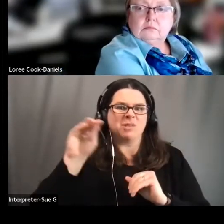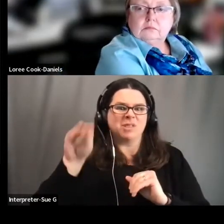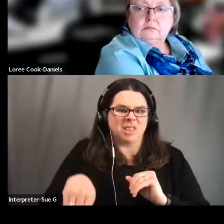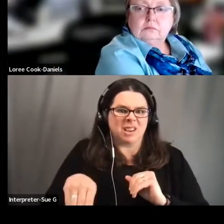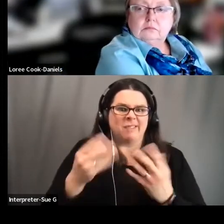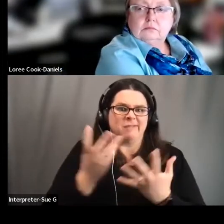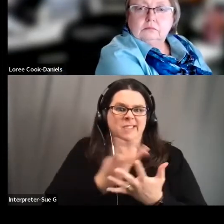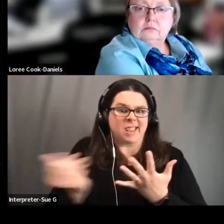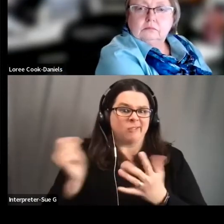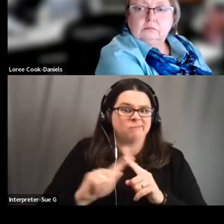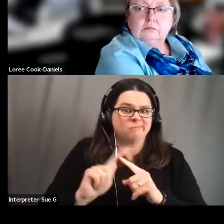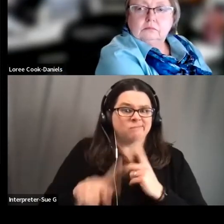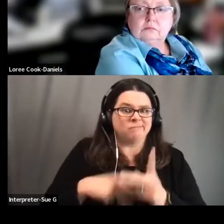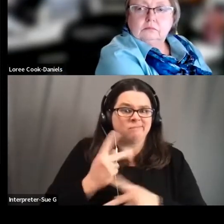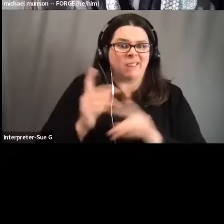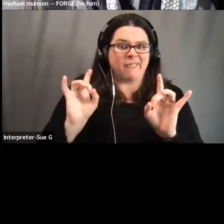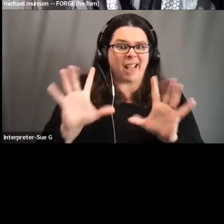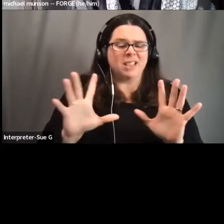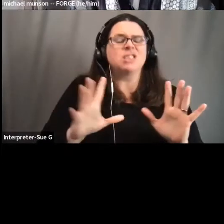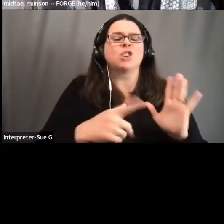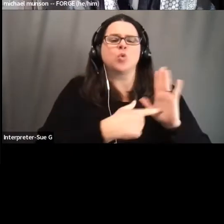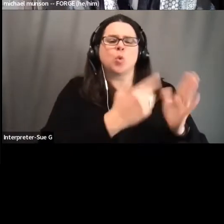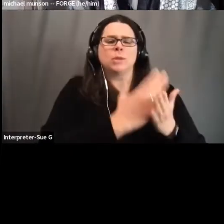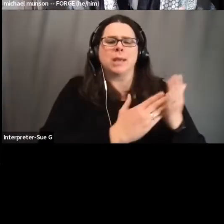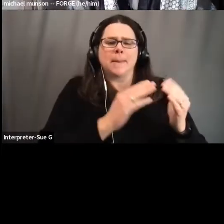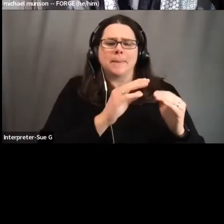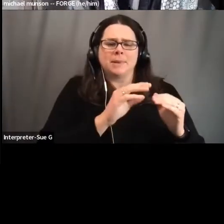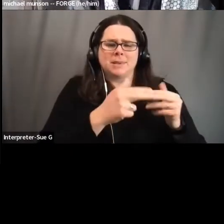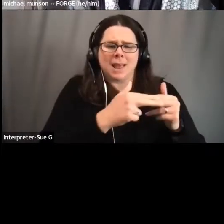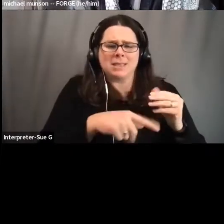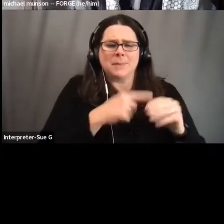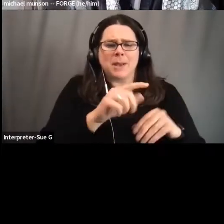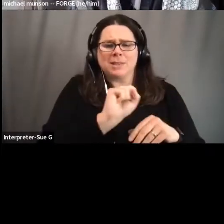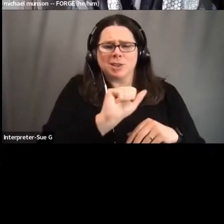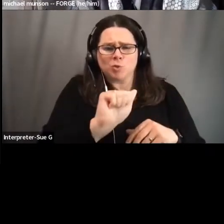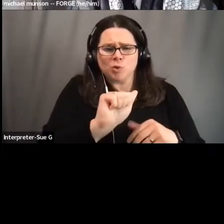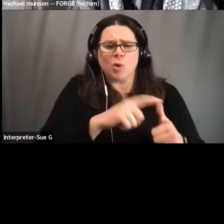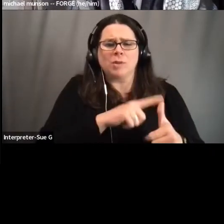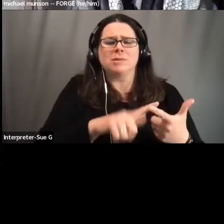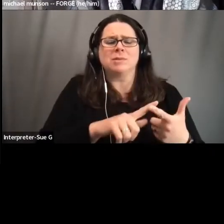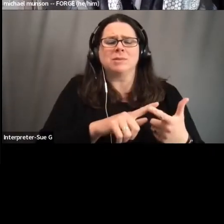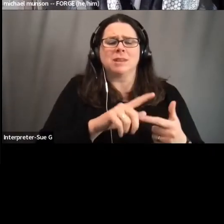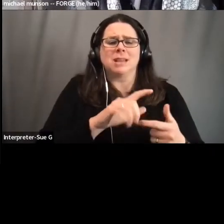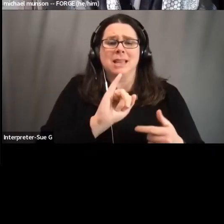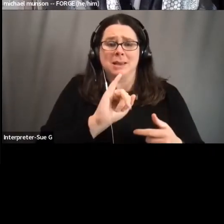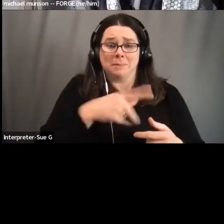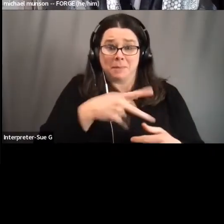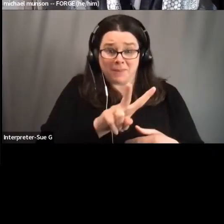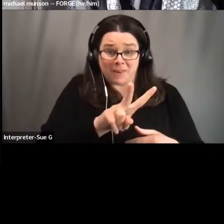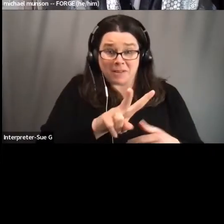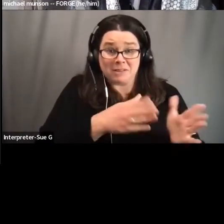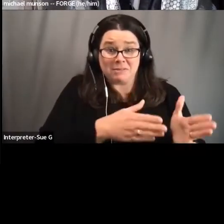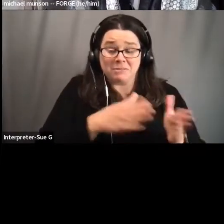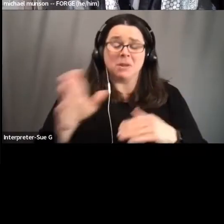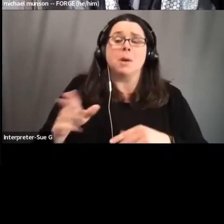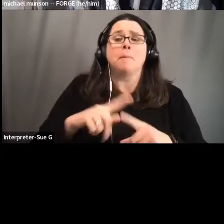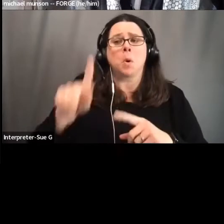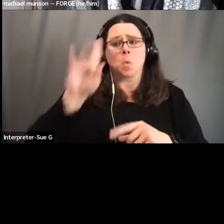So we started out with some data slides about sexual assault and intimate partner violence but we also know that trans and nonbinary folks